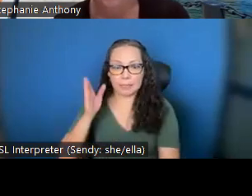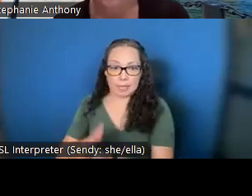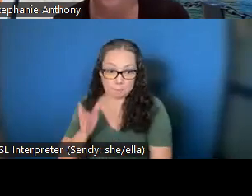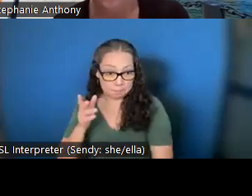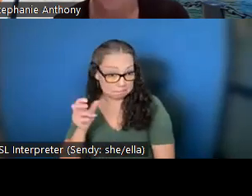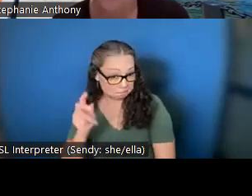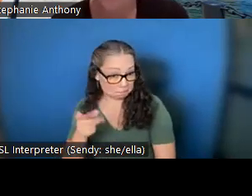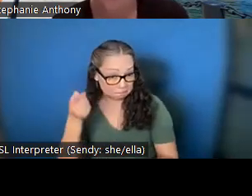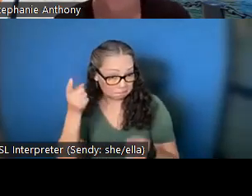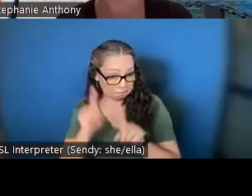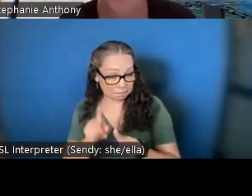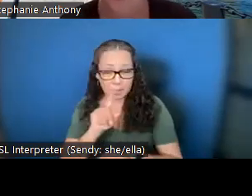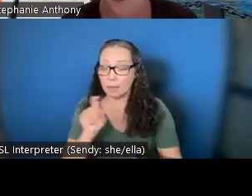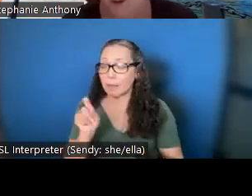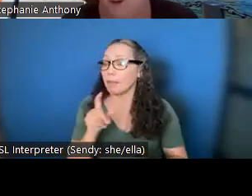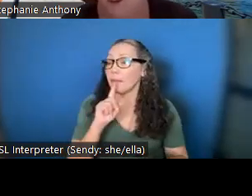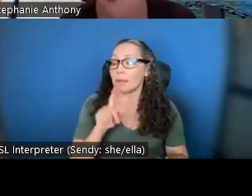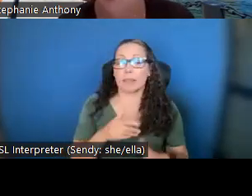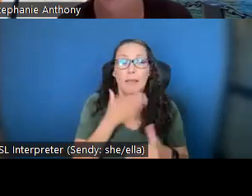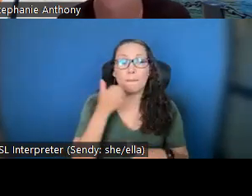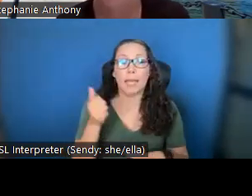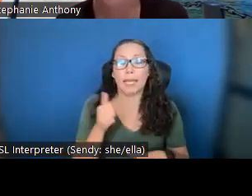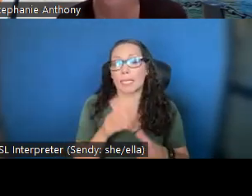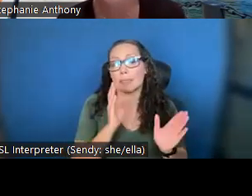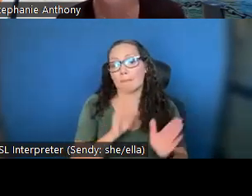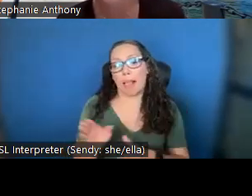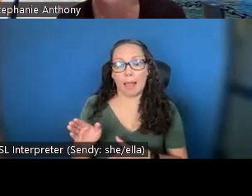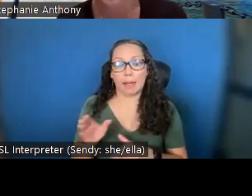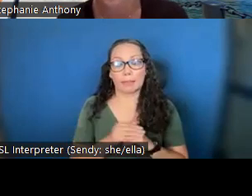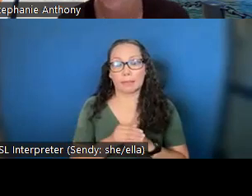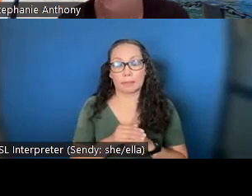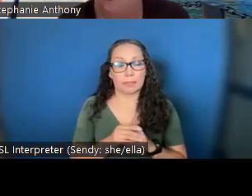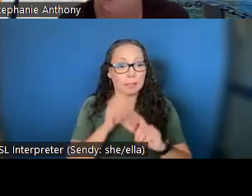the next business plan component is Partnerships the goal at the end of this is to have consistent